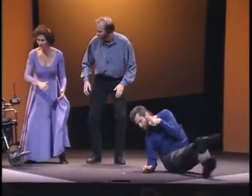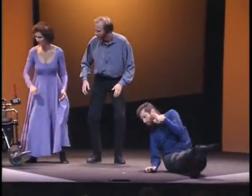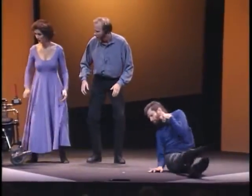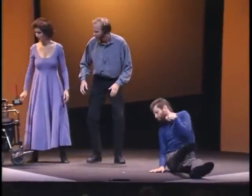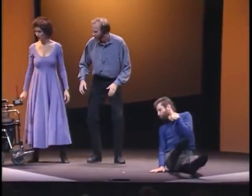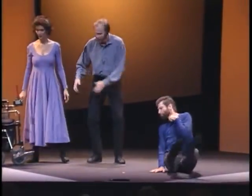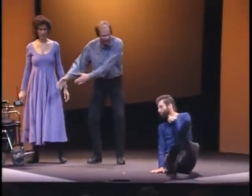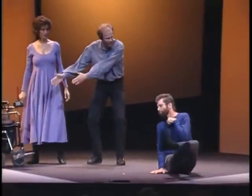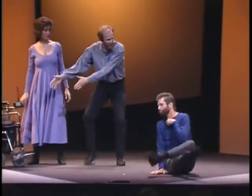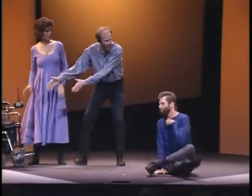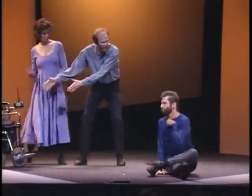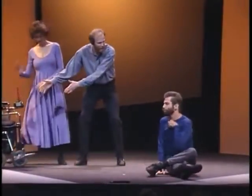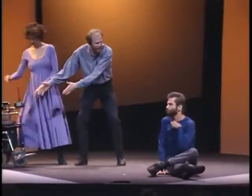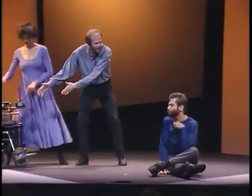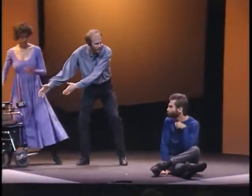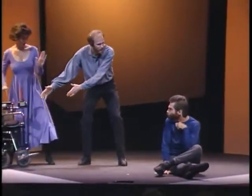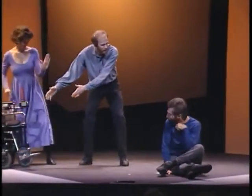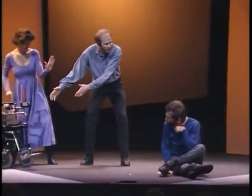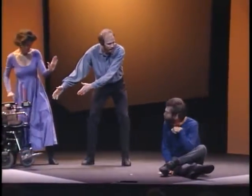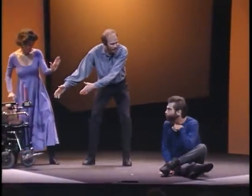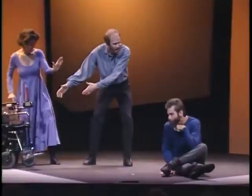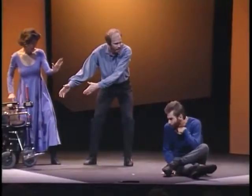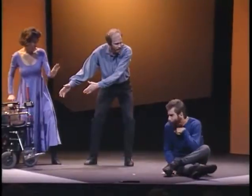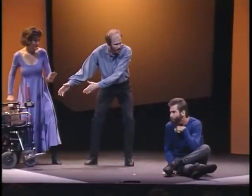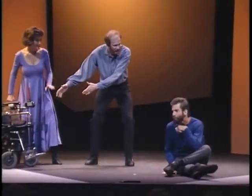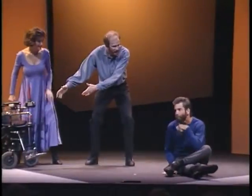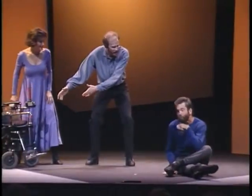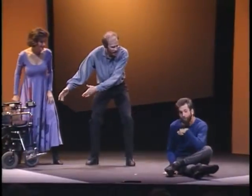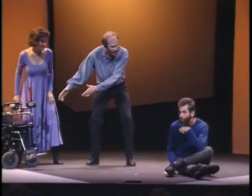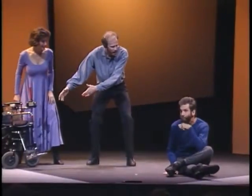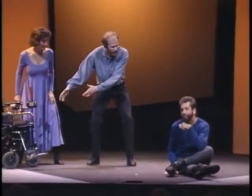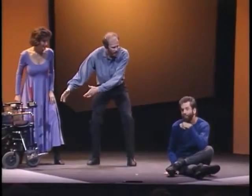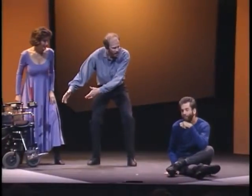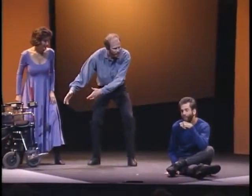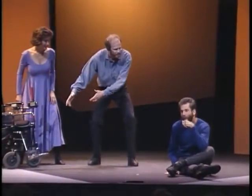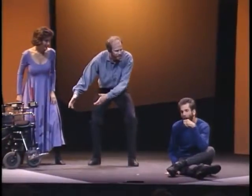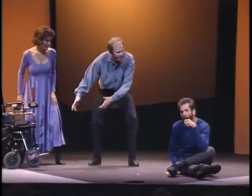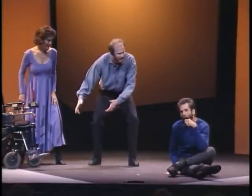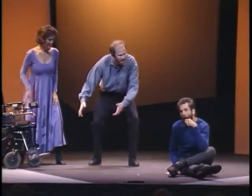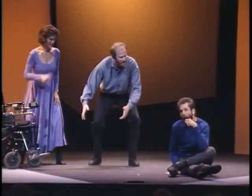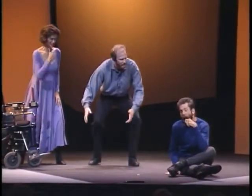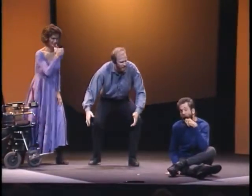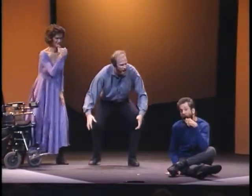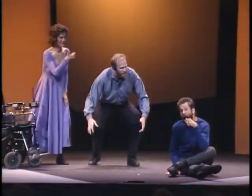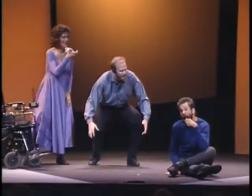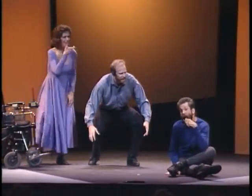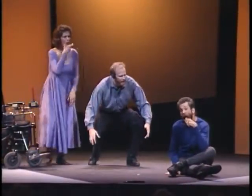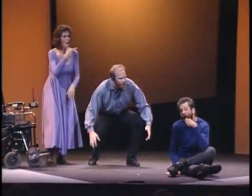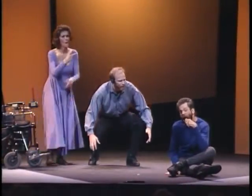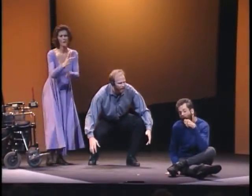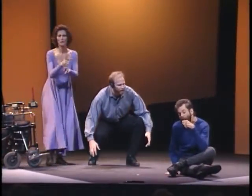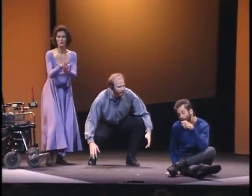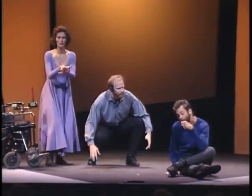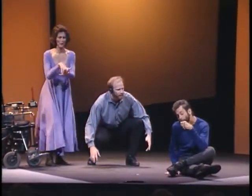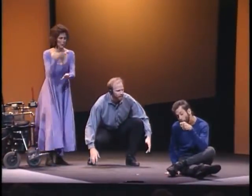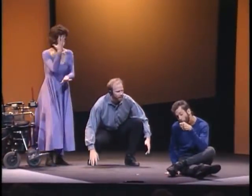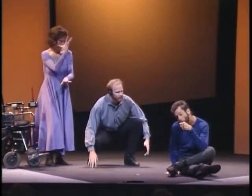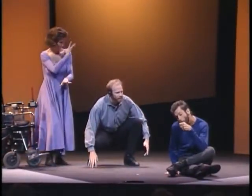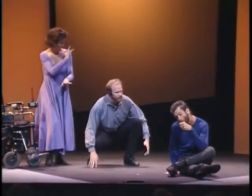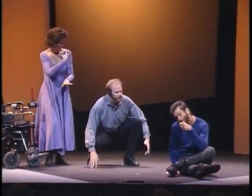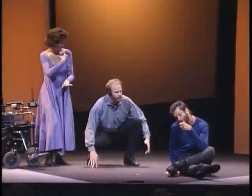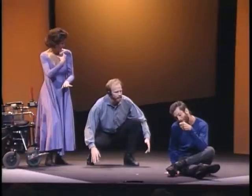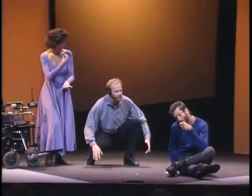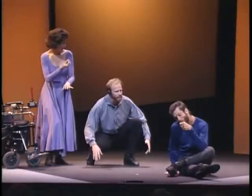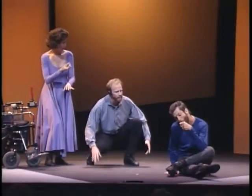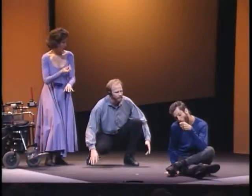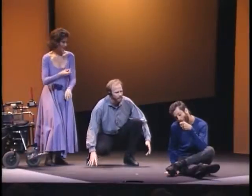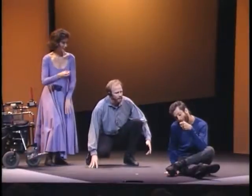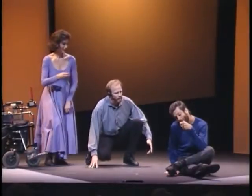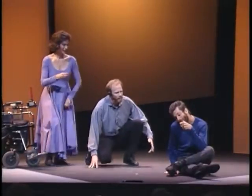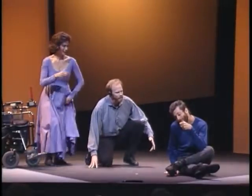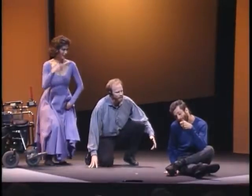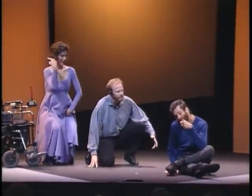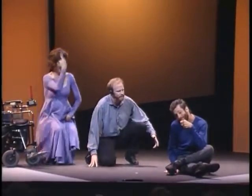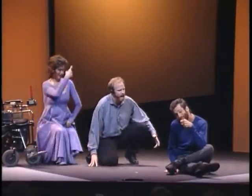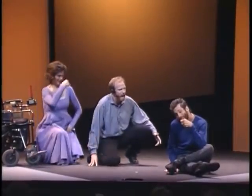just yours you seem to take such time and care with it like it was a dance